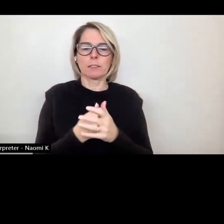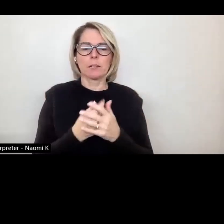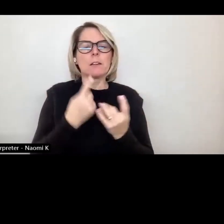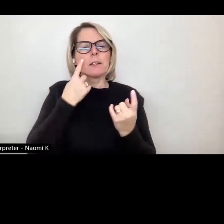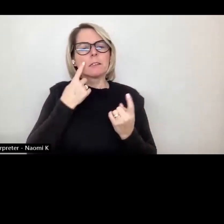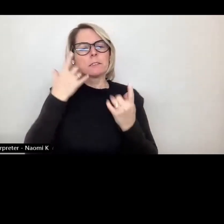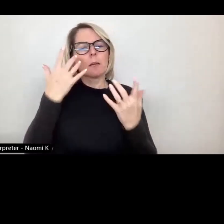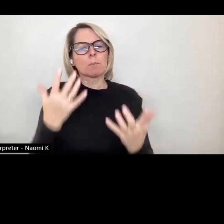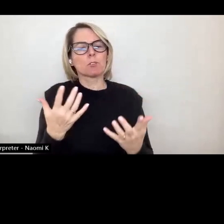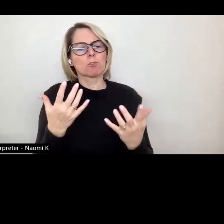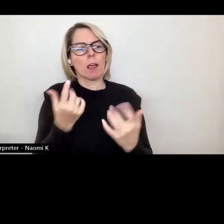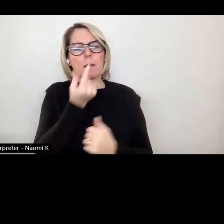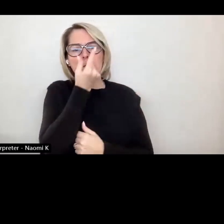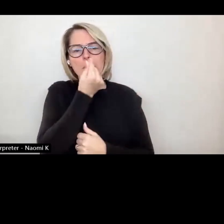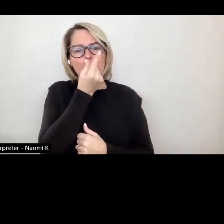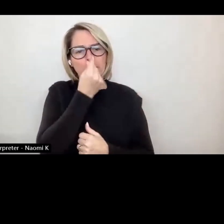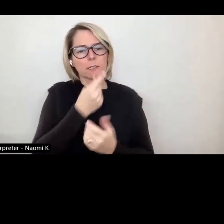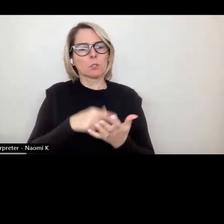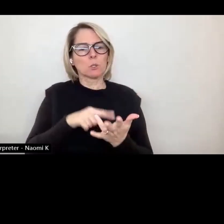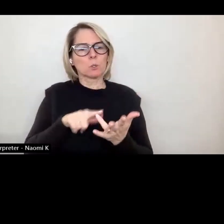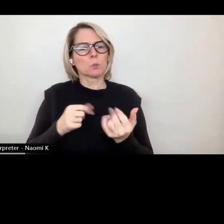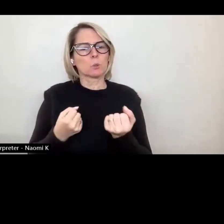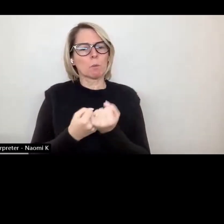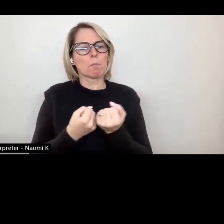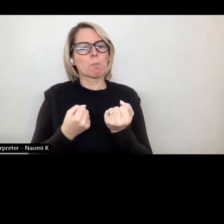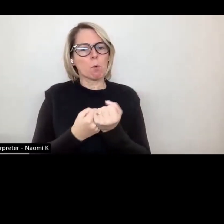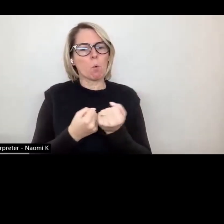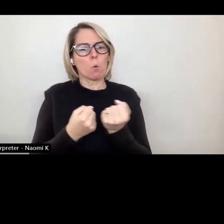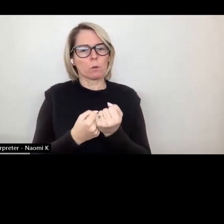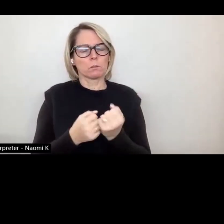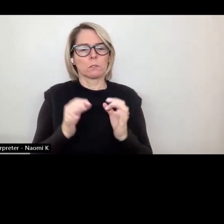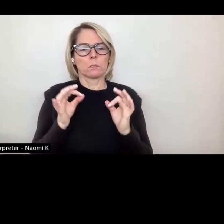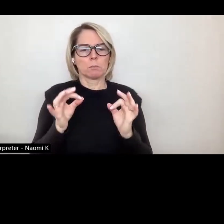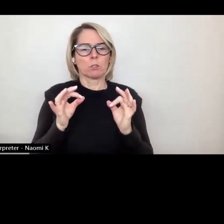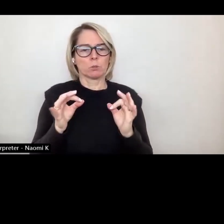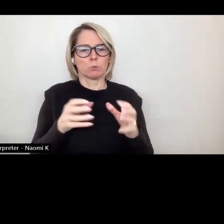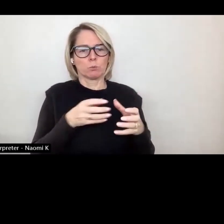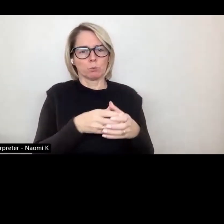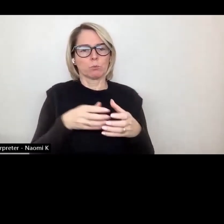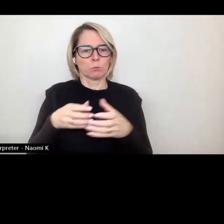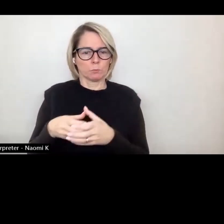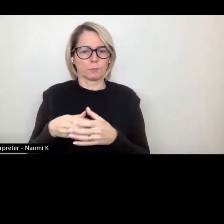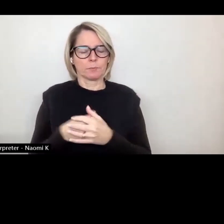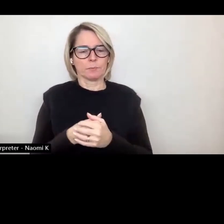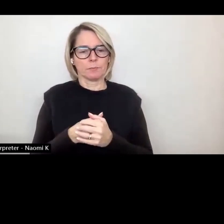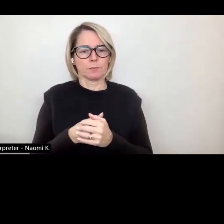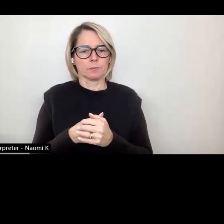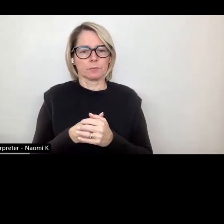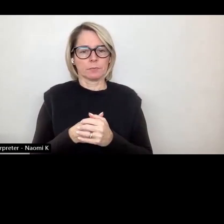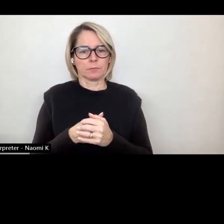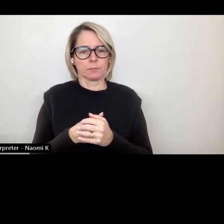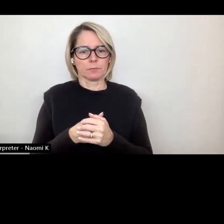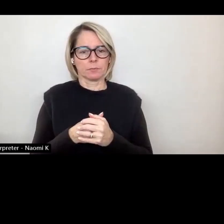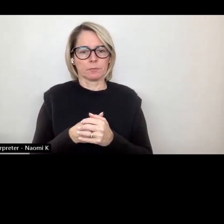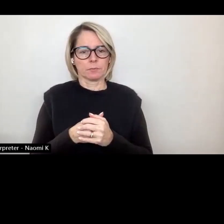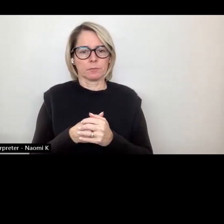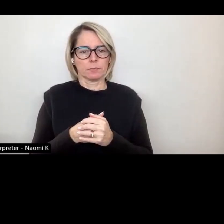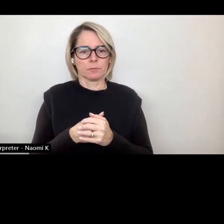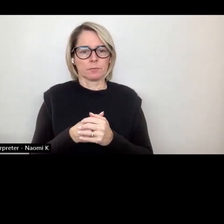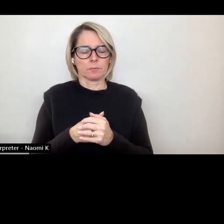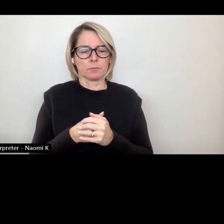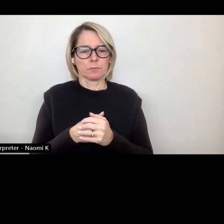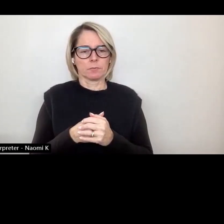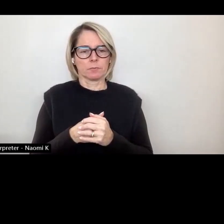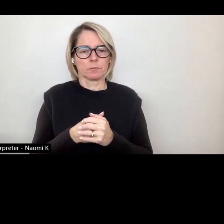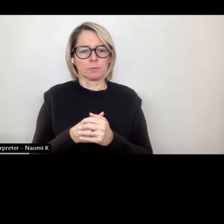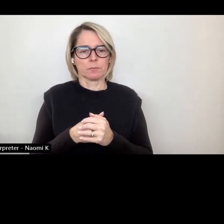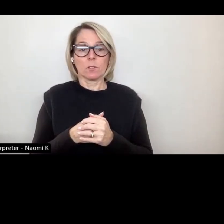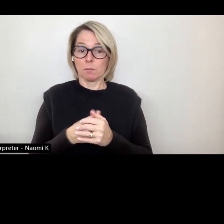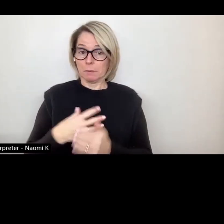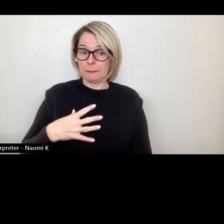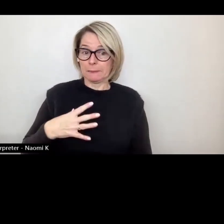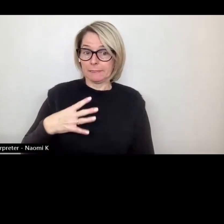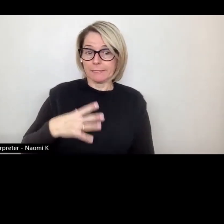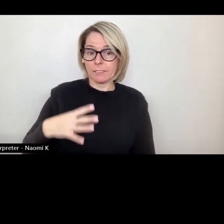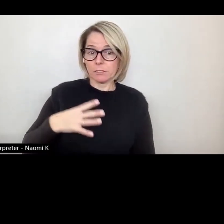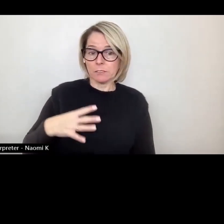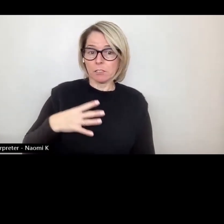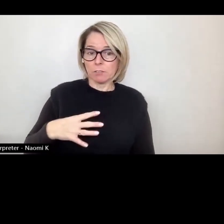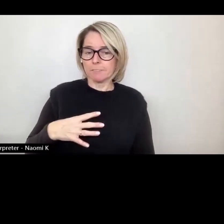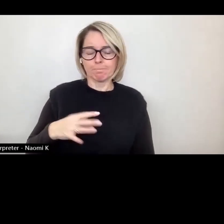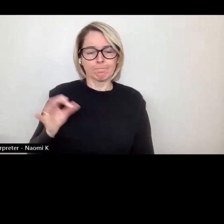to support specialised cohorts, but it is not necessary if they have other means of providing that level of support.